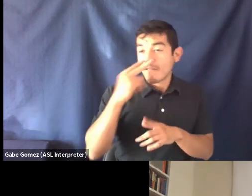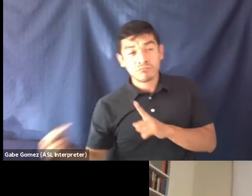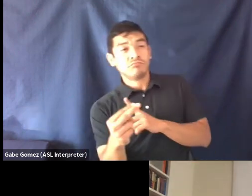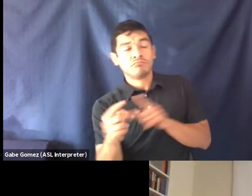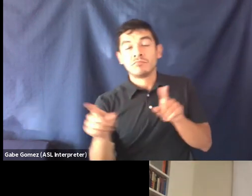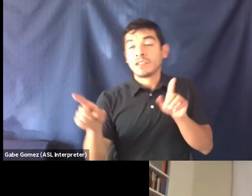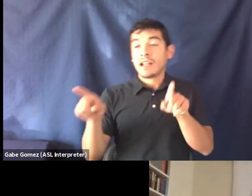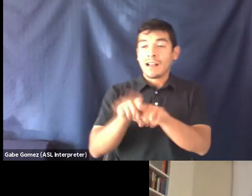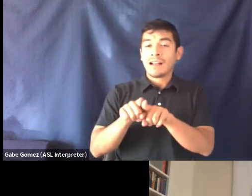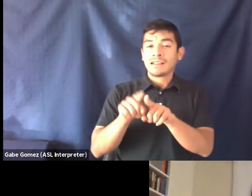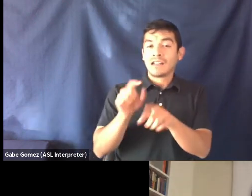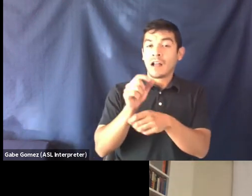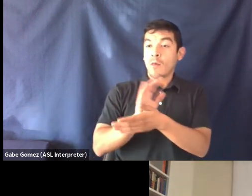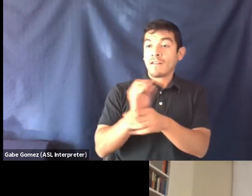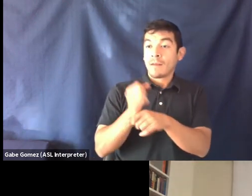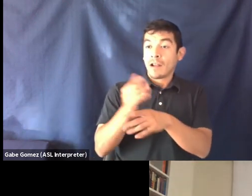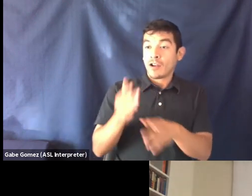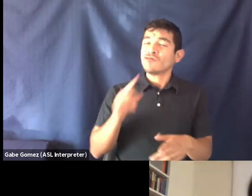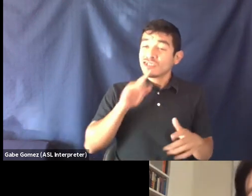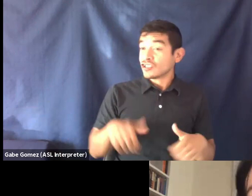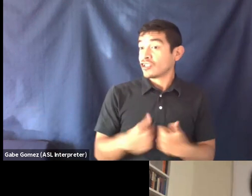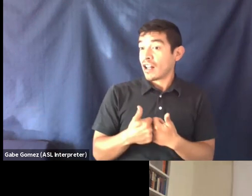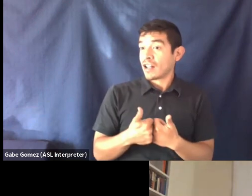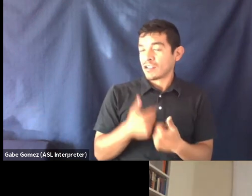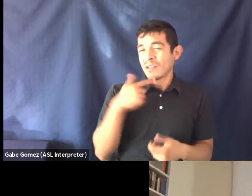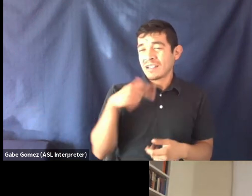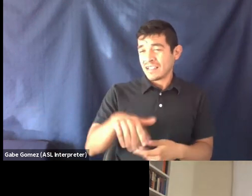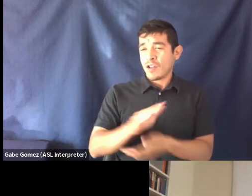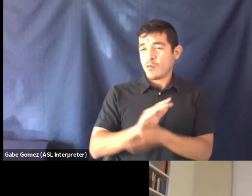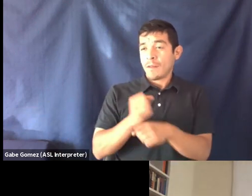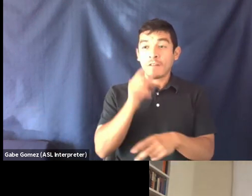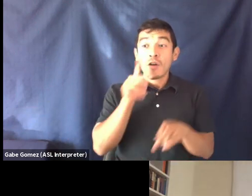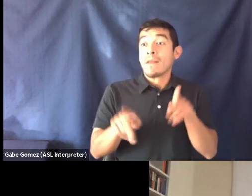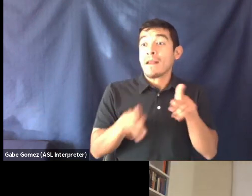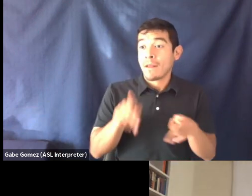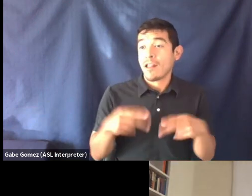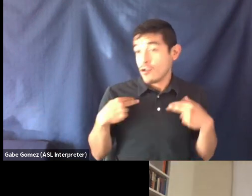because this is a film that's made for people to consume and to watch. And, so this balance between like how much